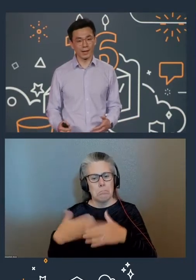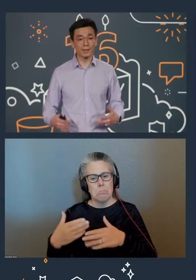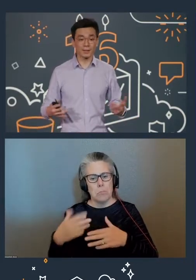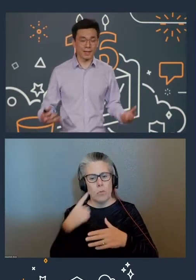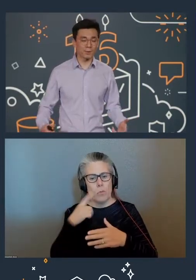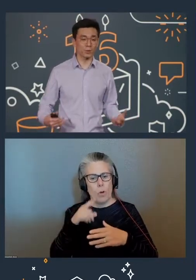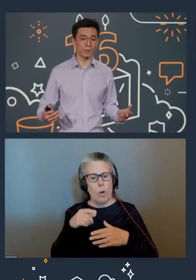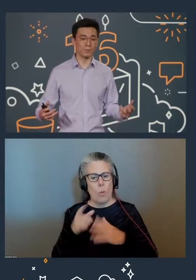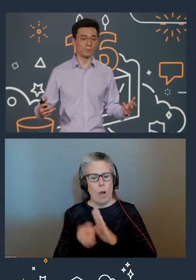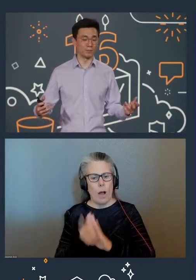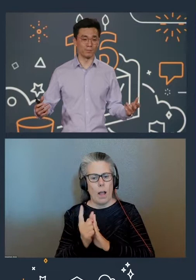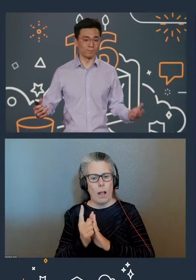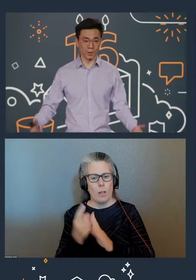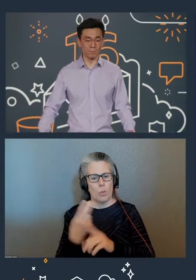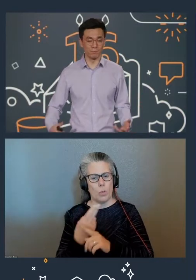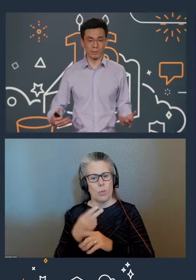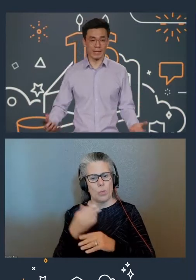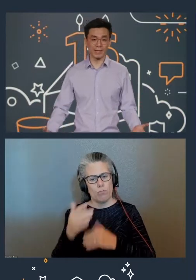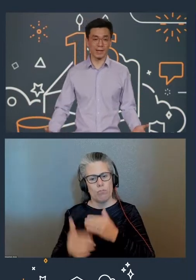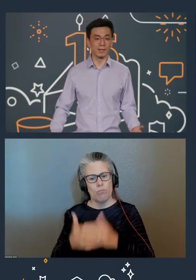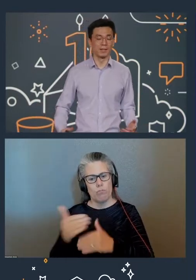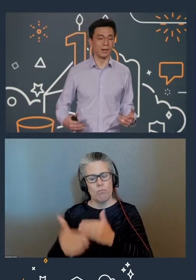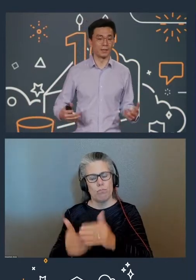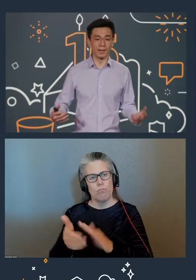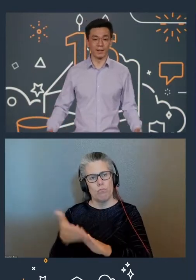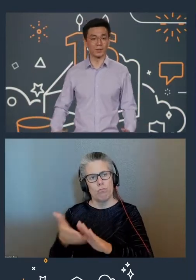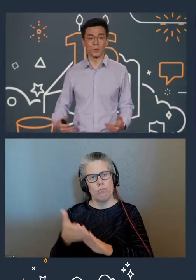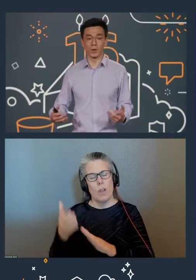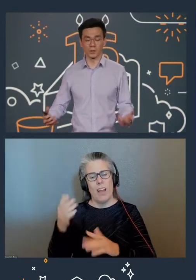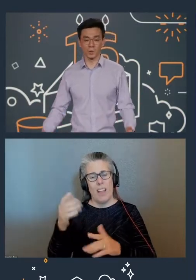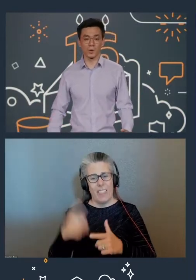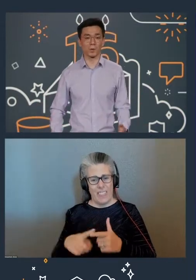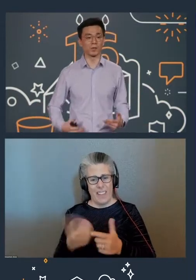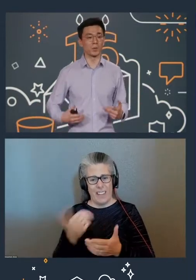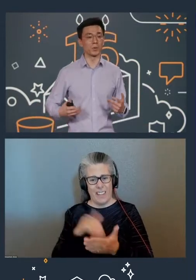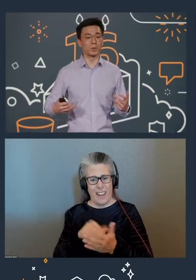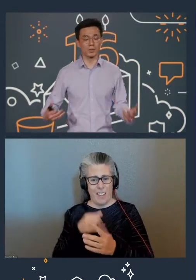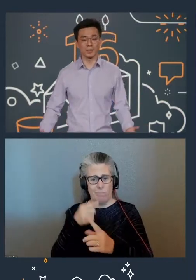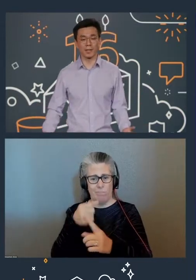And then the same story began again. Data continued explode, personal using the data